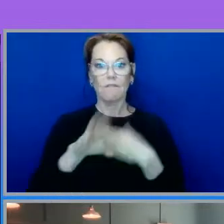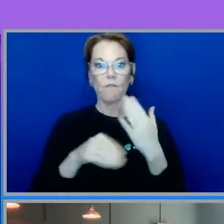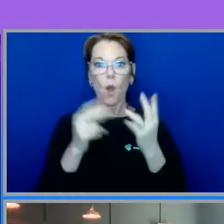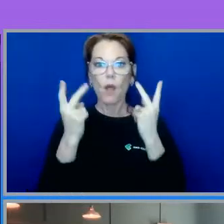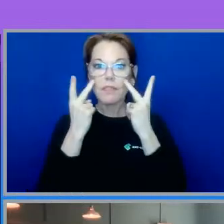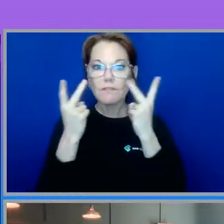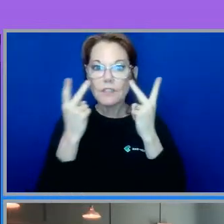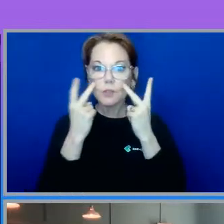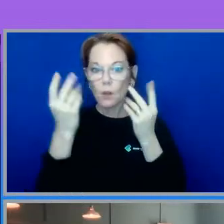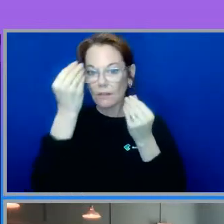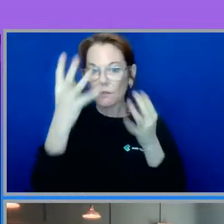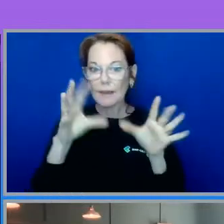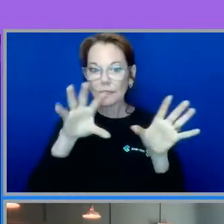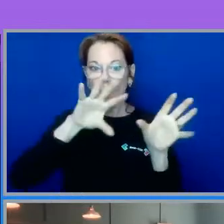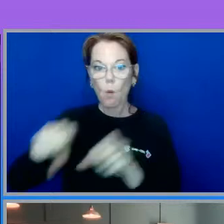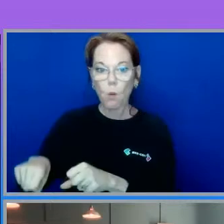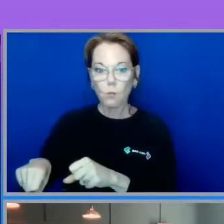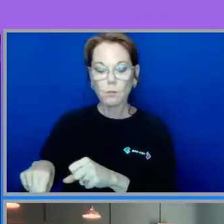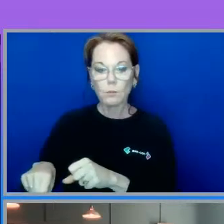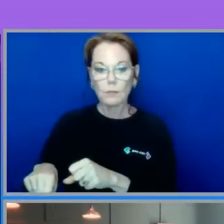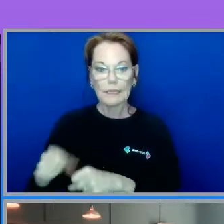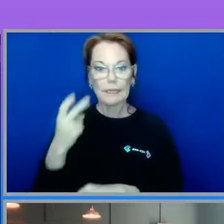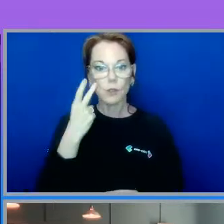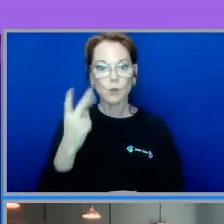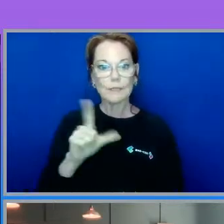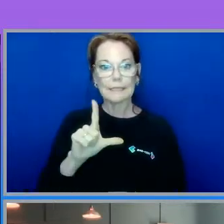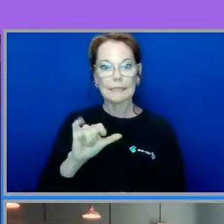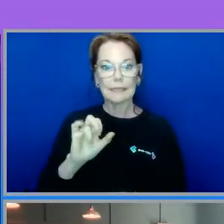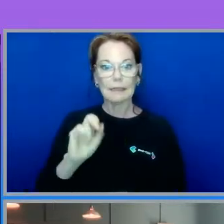all of that visual content and now you just see the links, view